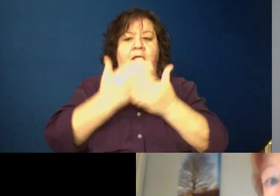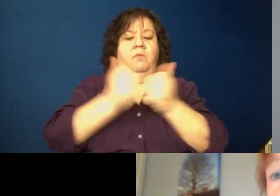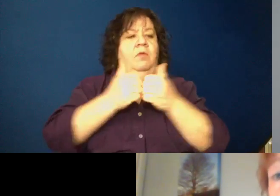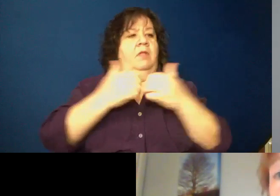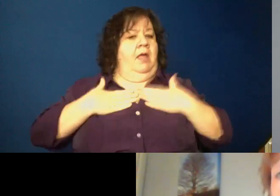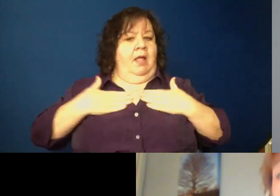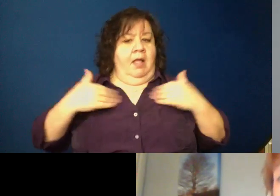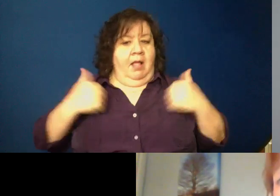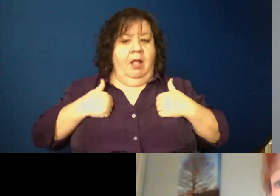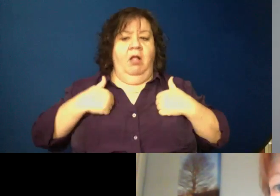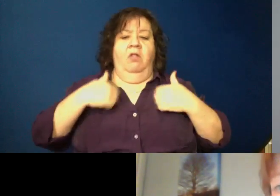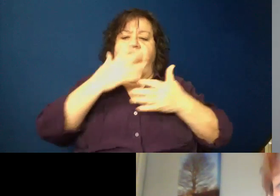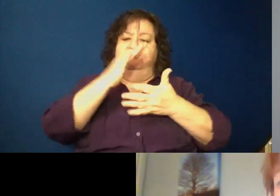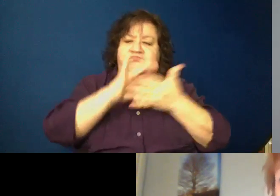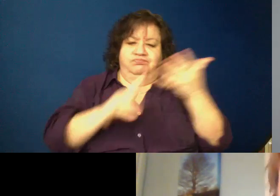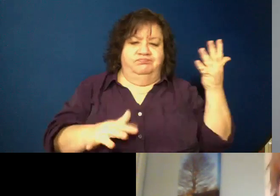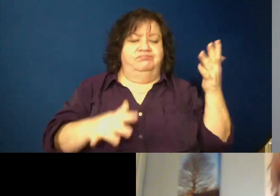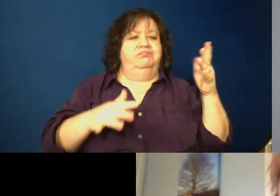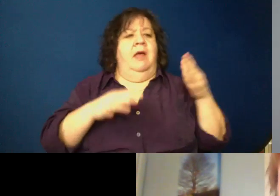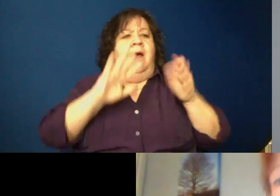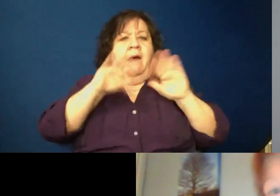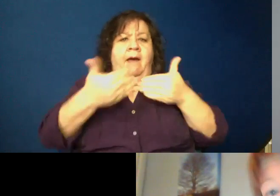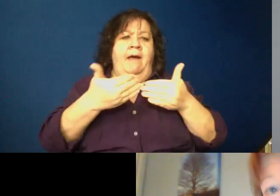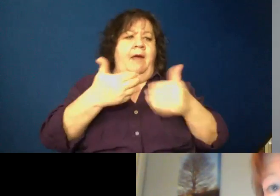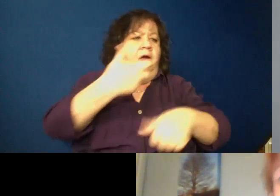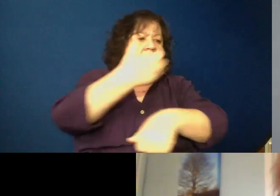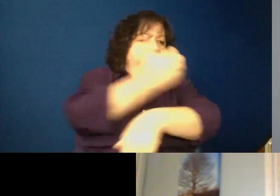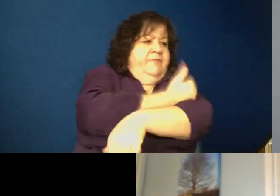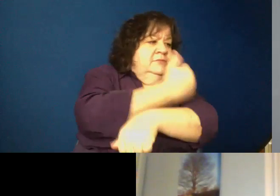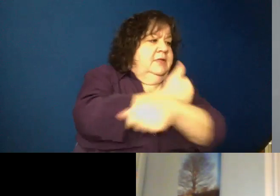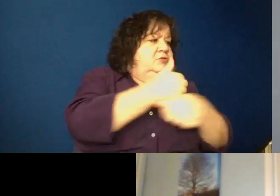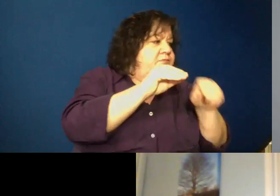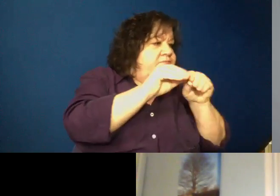of persons with disabilities to make sure that they know exactly you know where the people are